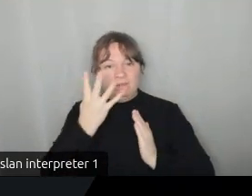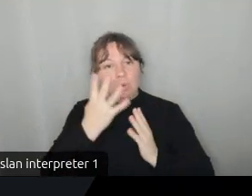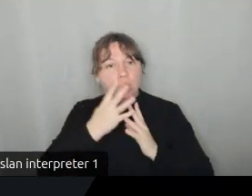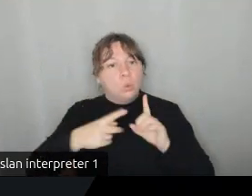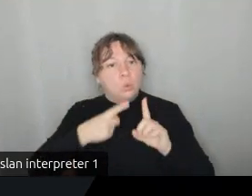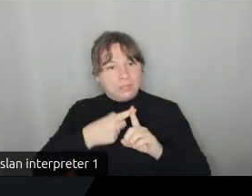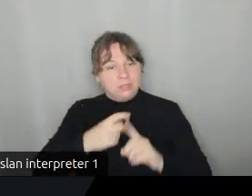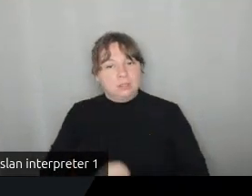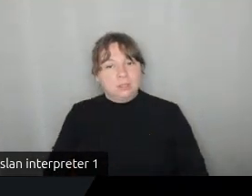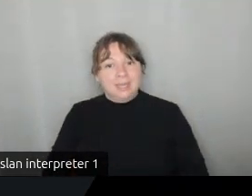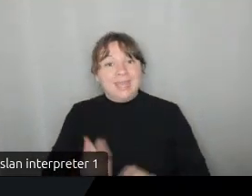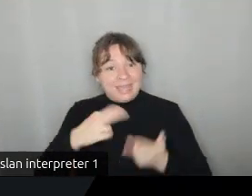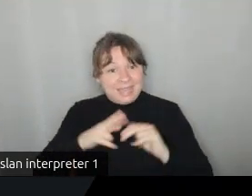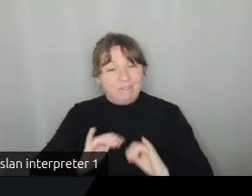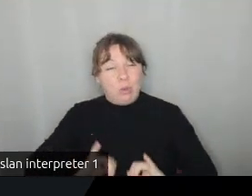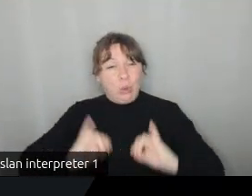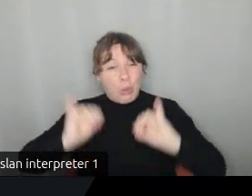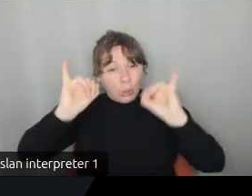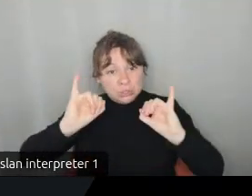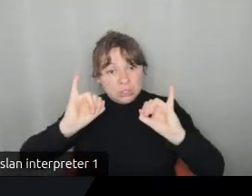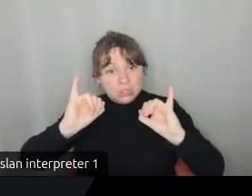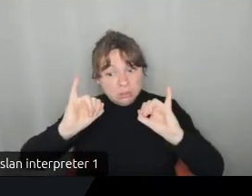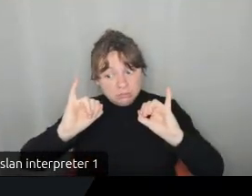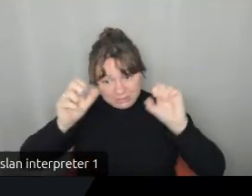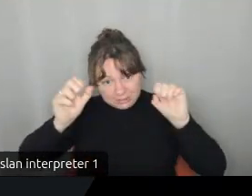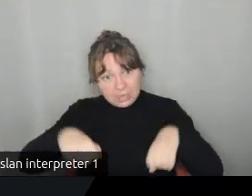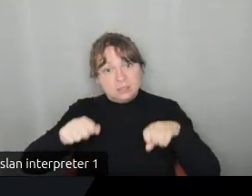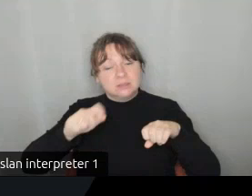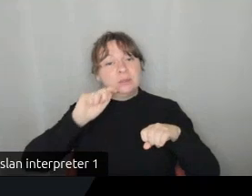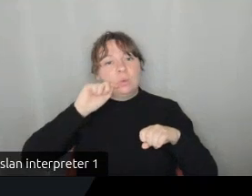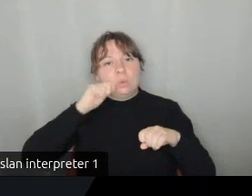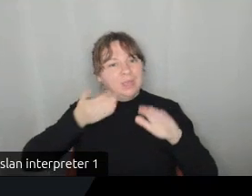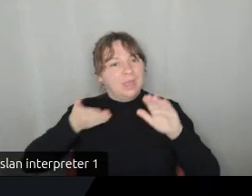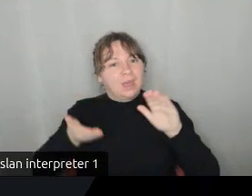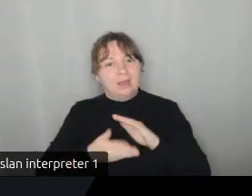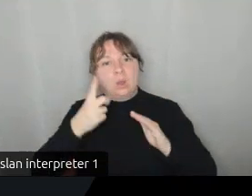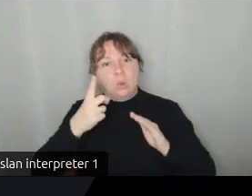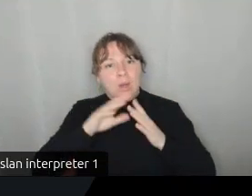it's within the week I would say most of the time. Um police applications tends to be listed within